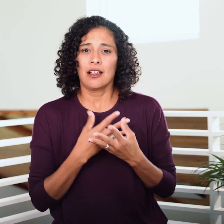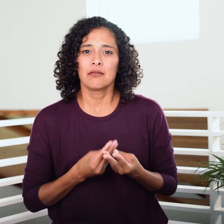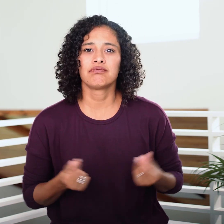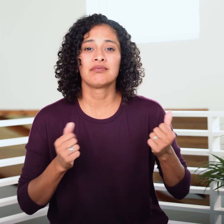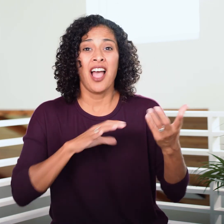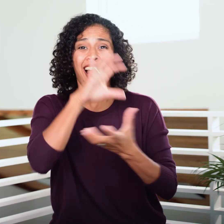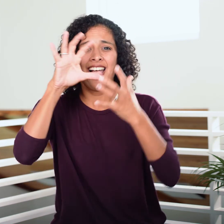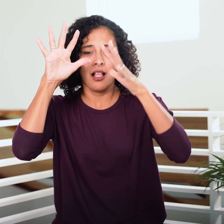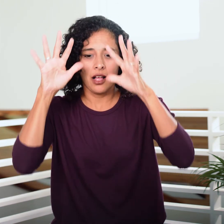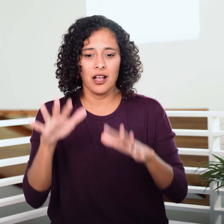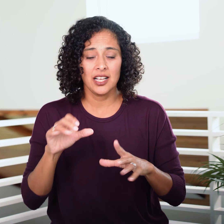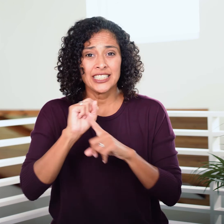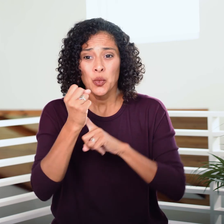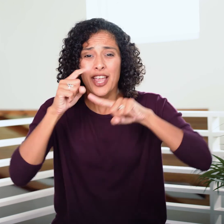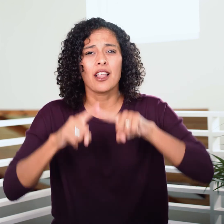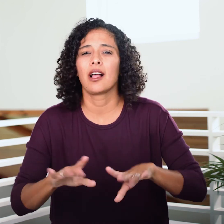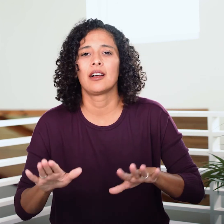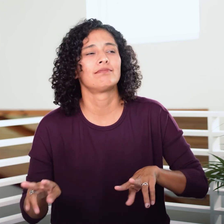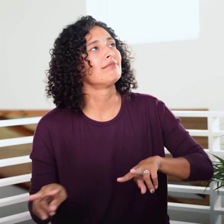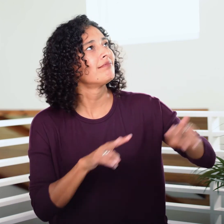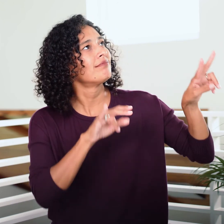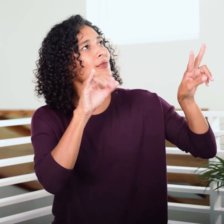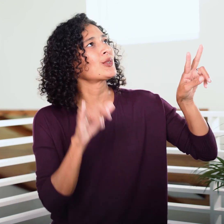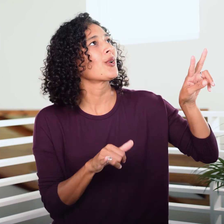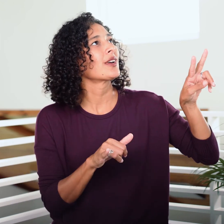fear-dispelling, chaos-calming, circumstance-defying joy.